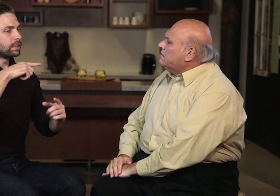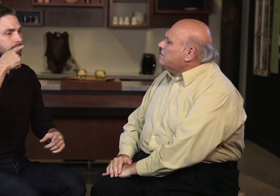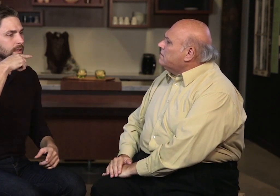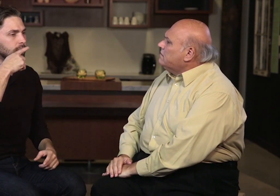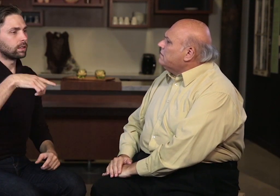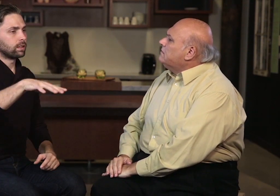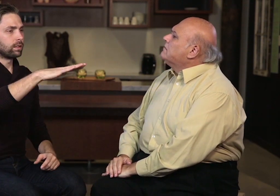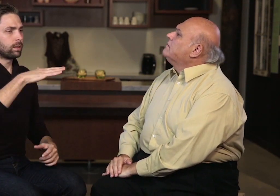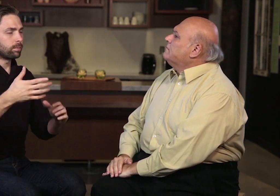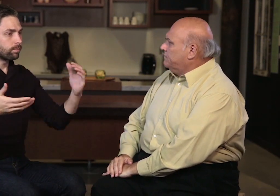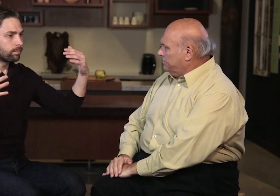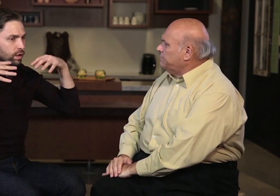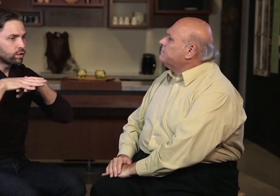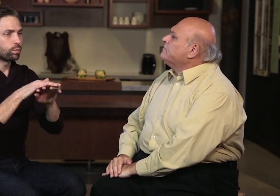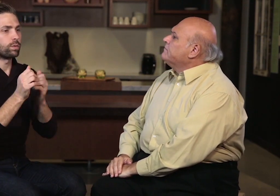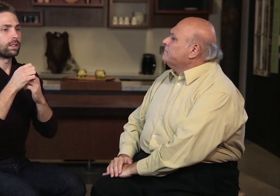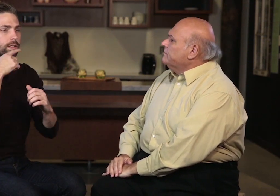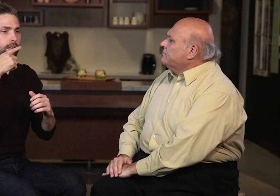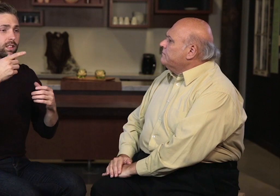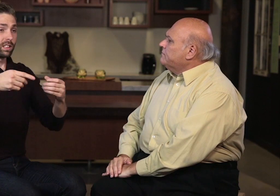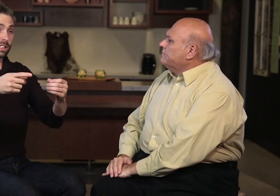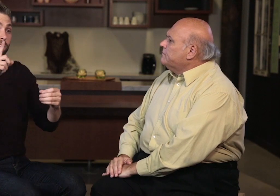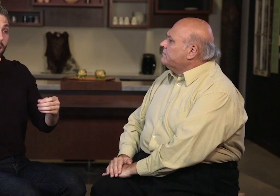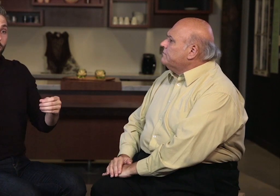market their business. They need to market their services to hearing people. They can have both